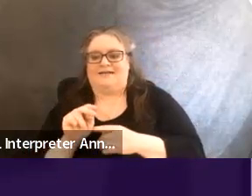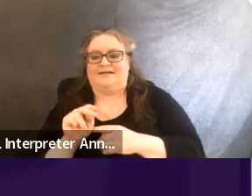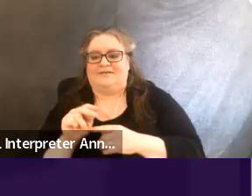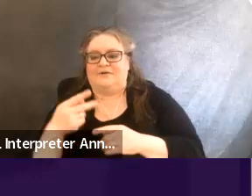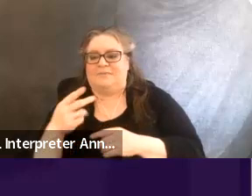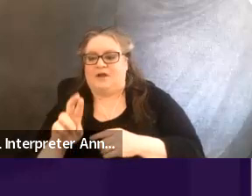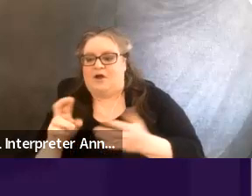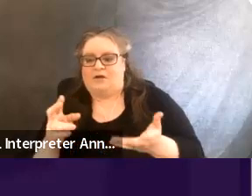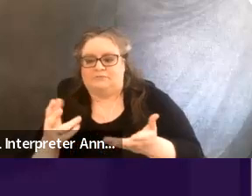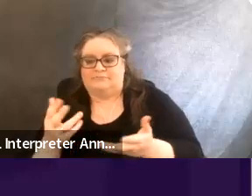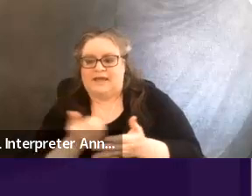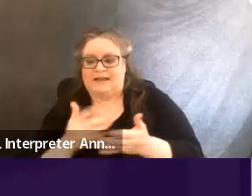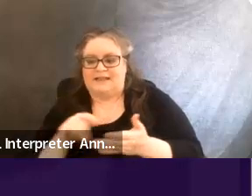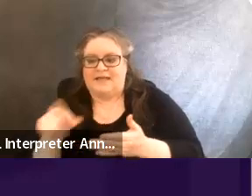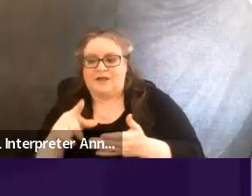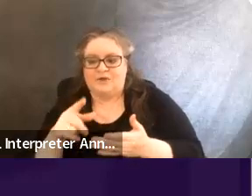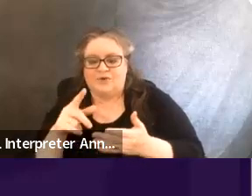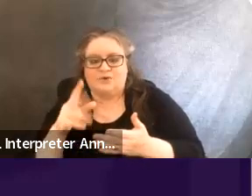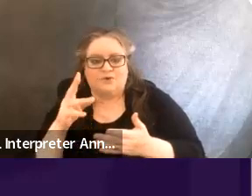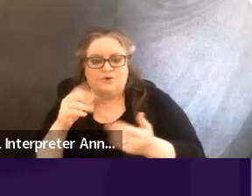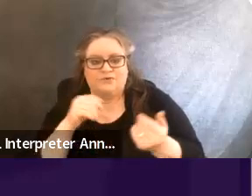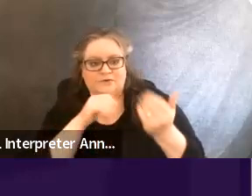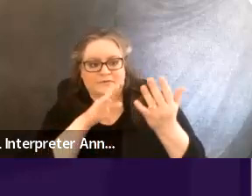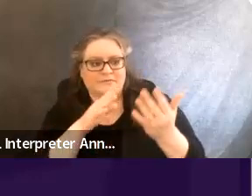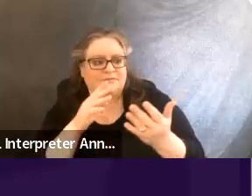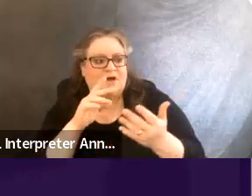anything that you've encountered on social media?